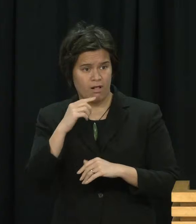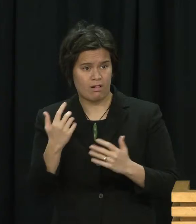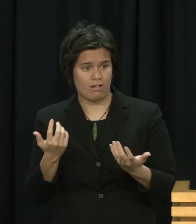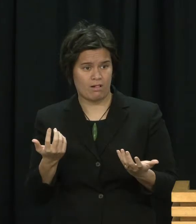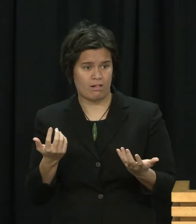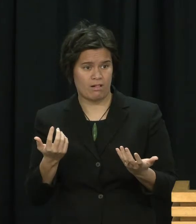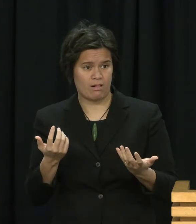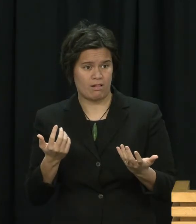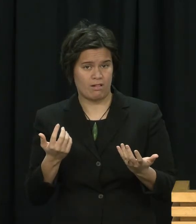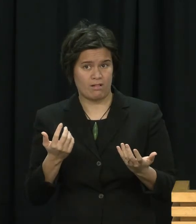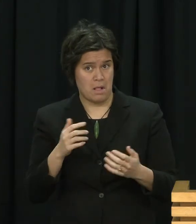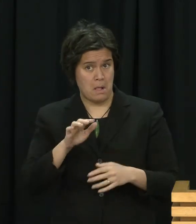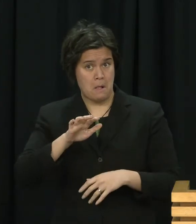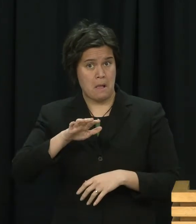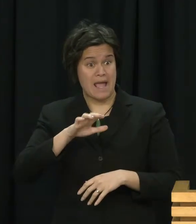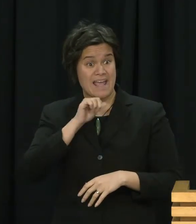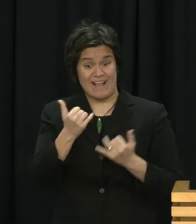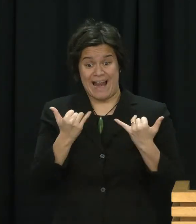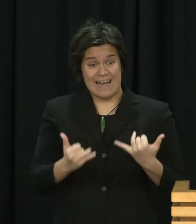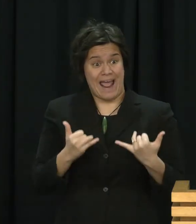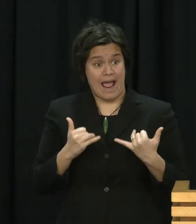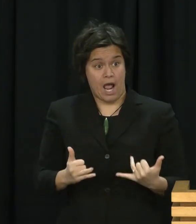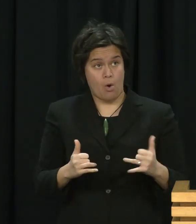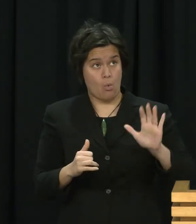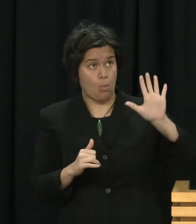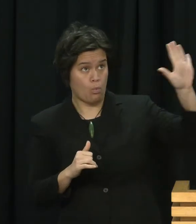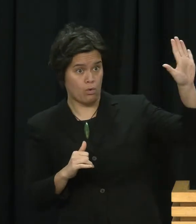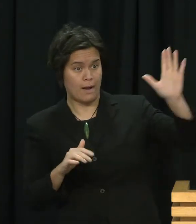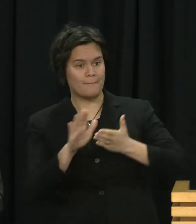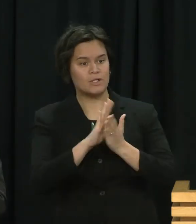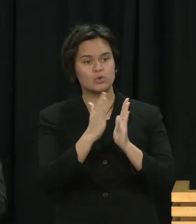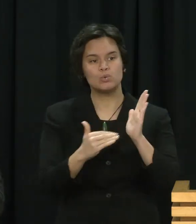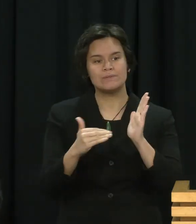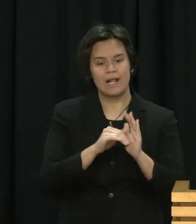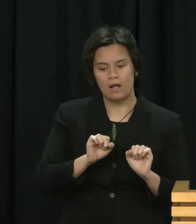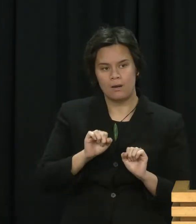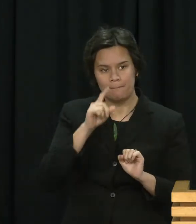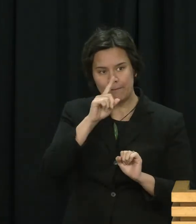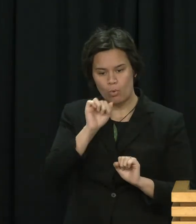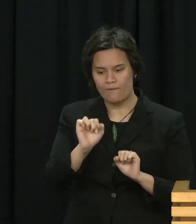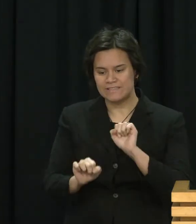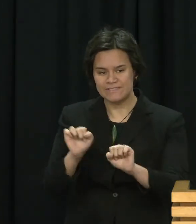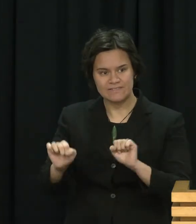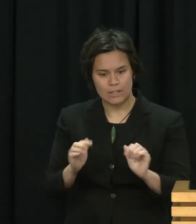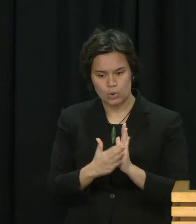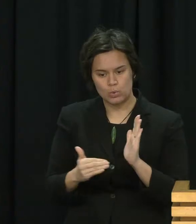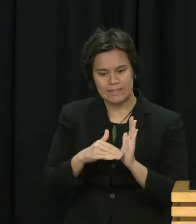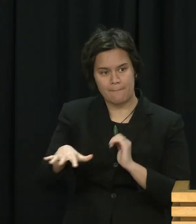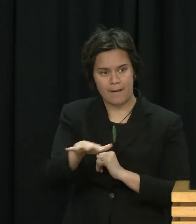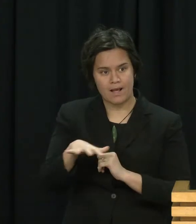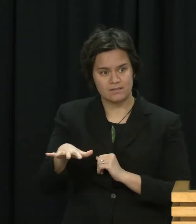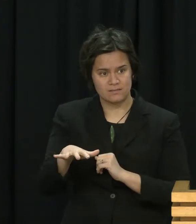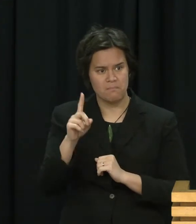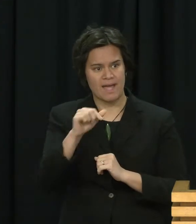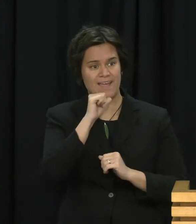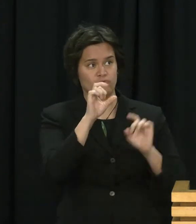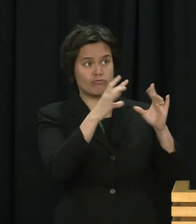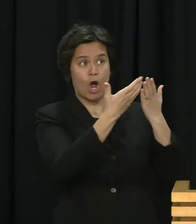just more border restrictions, but more domestic restriction, they could potentially find